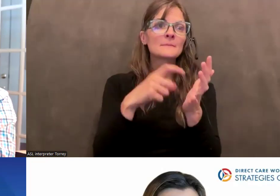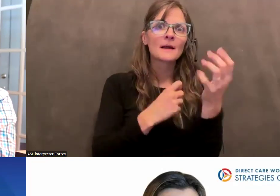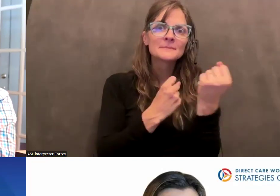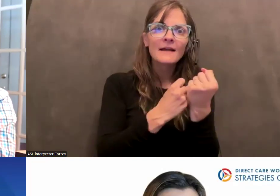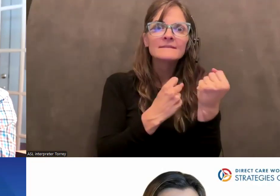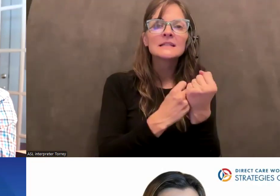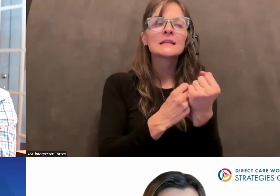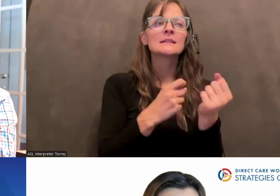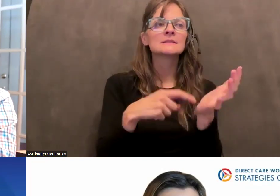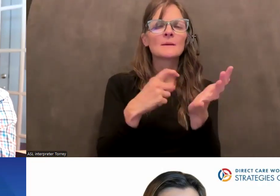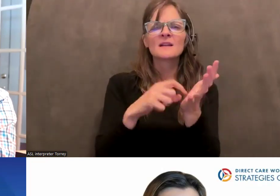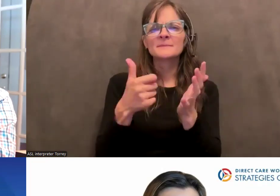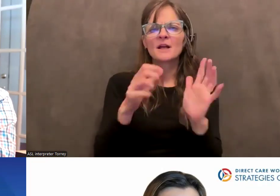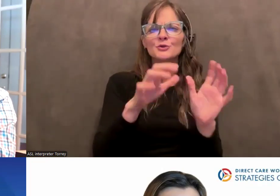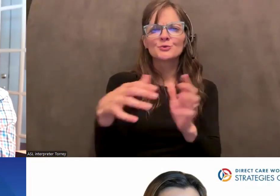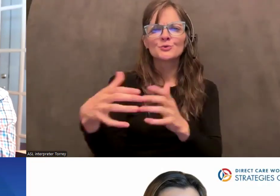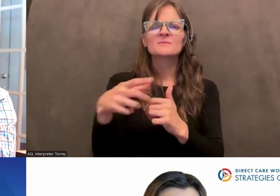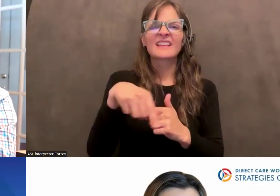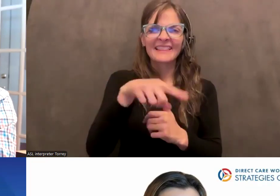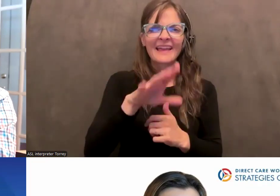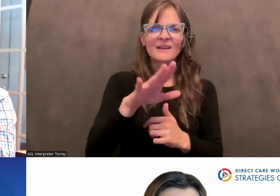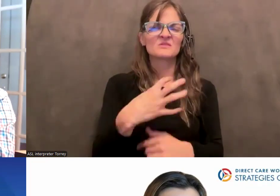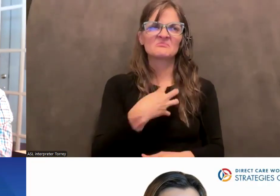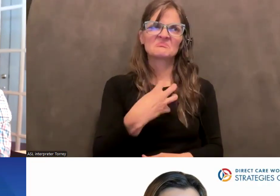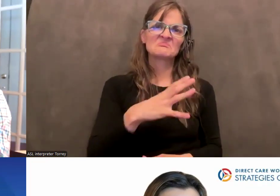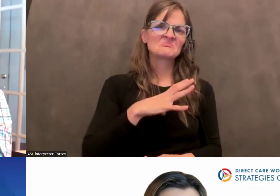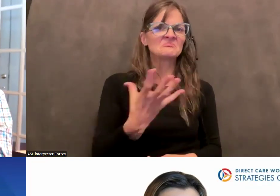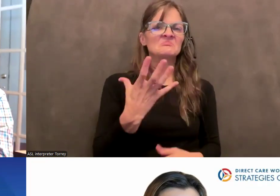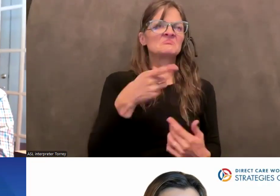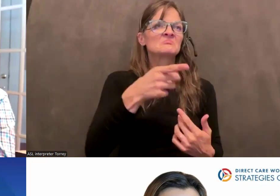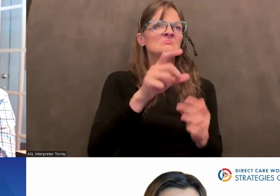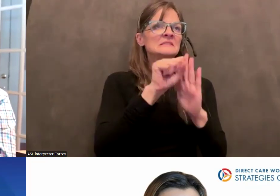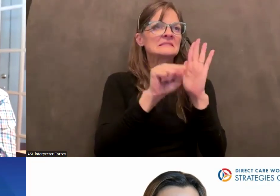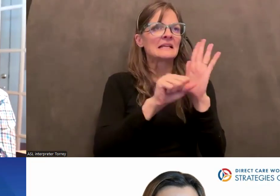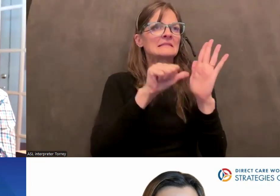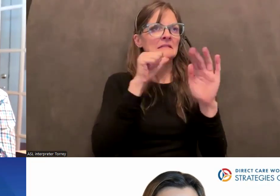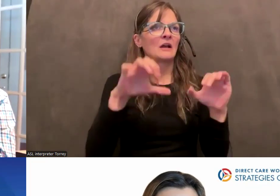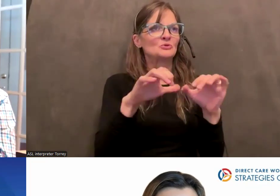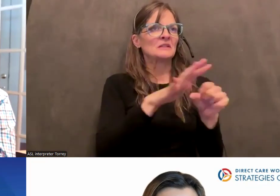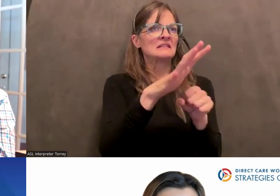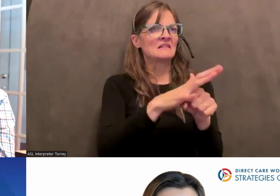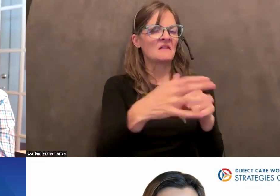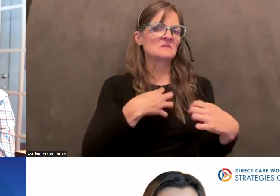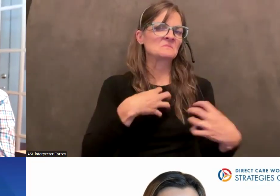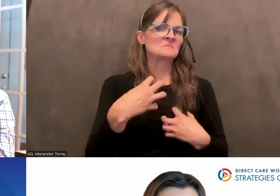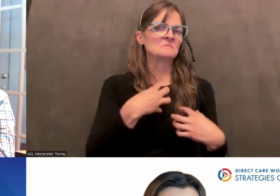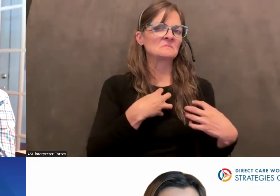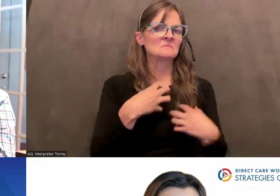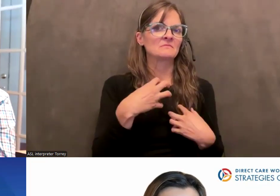with the state and what we're doing. But this has been, it's like a love fest. Everybody is happy that we're doing something